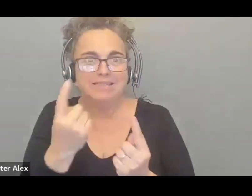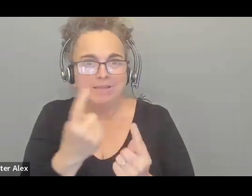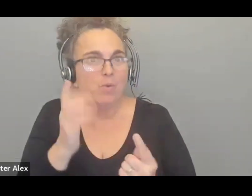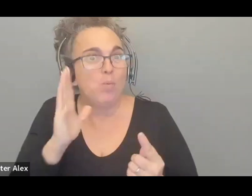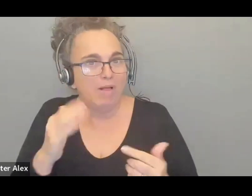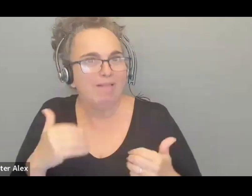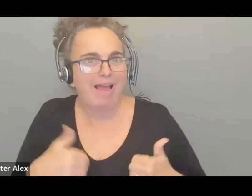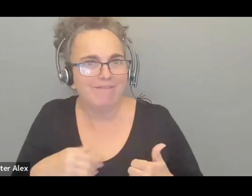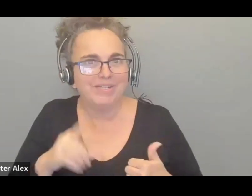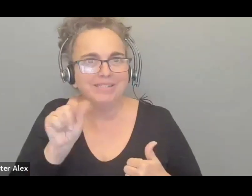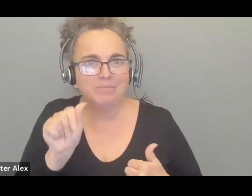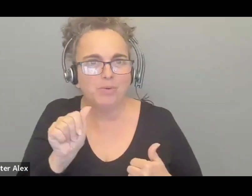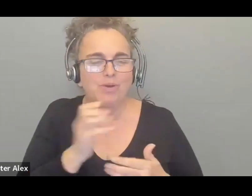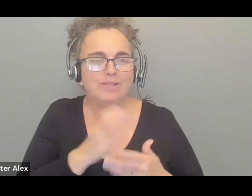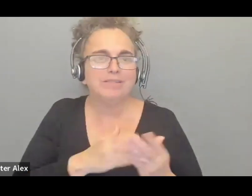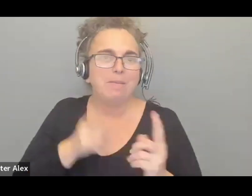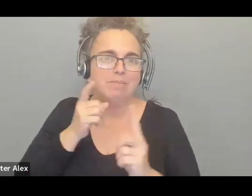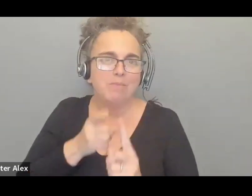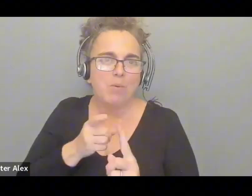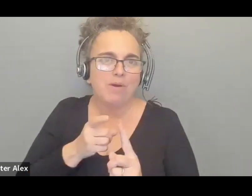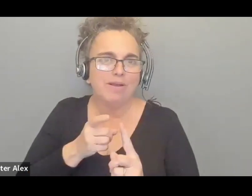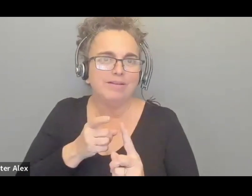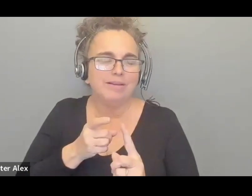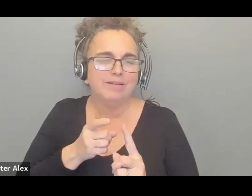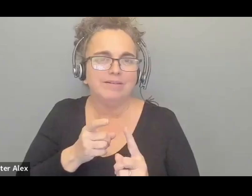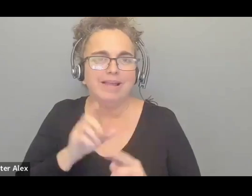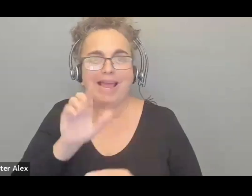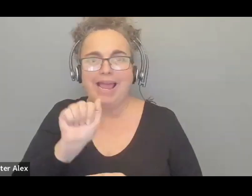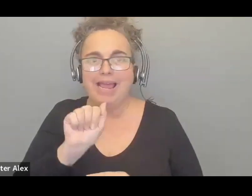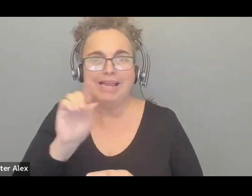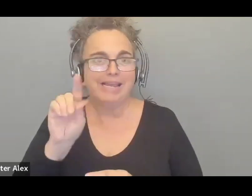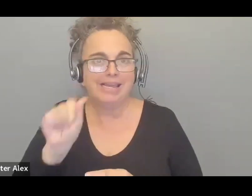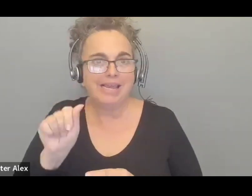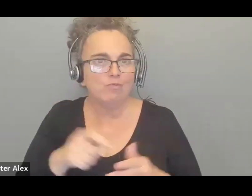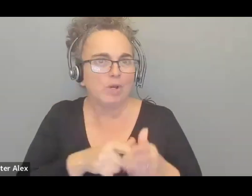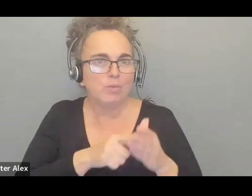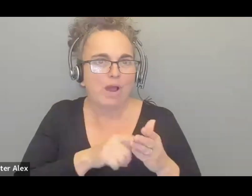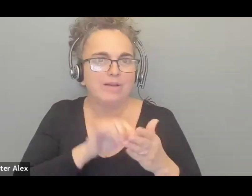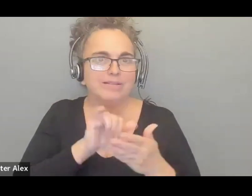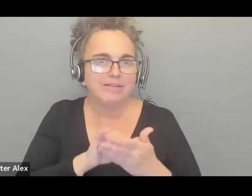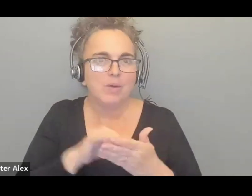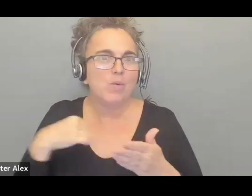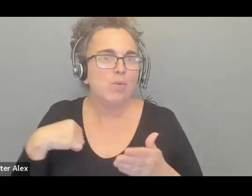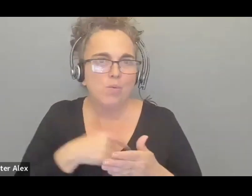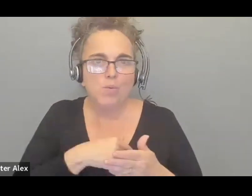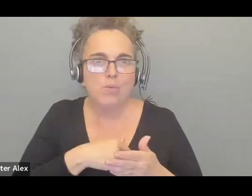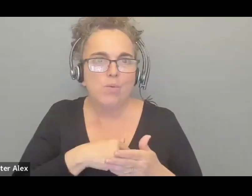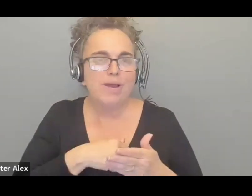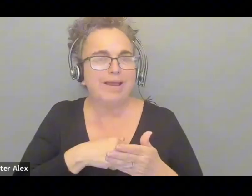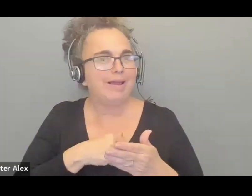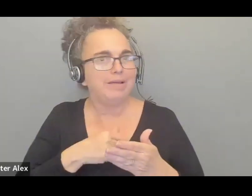And so at some point the ADA requires that we make reasonable modifications, right?